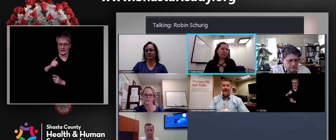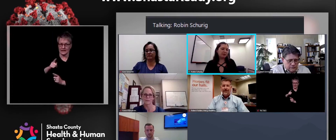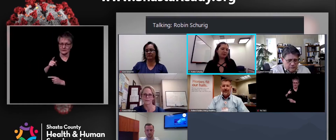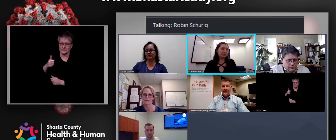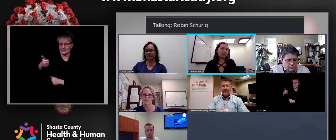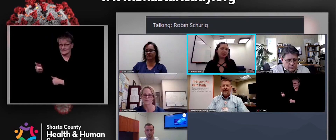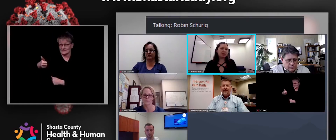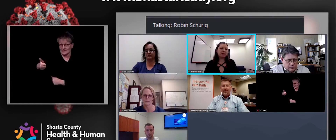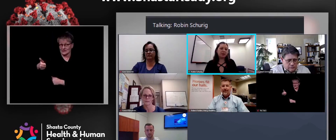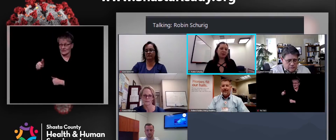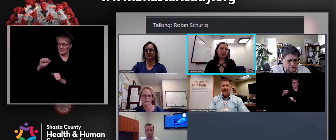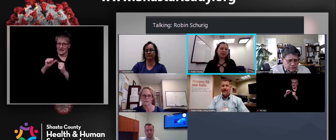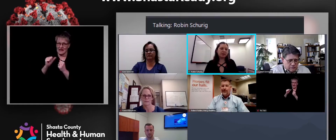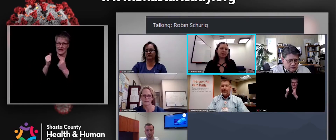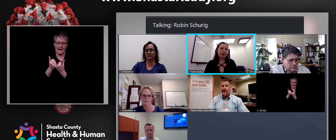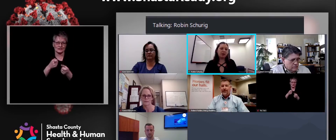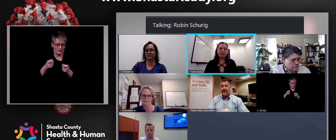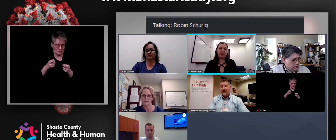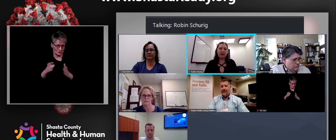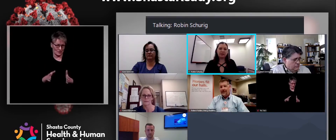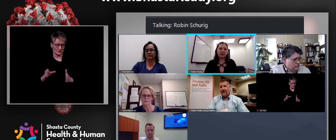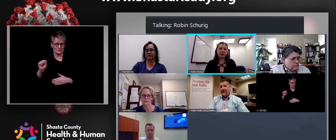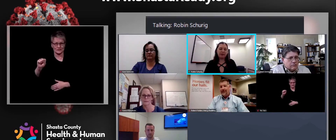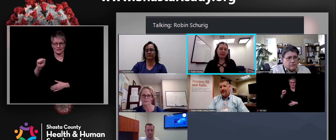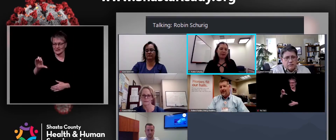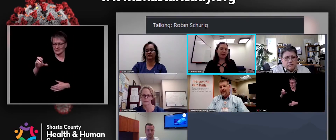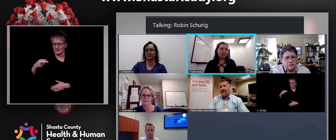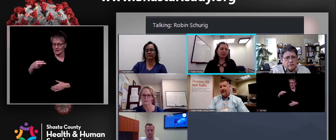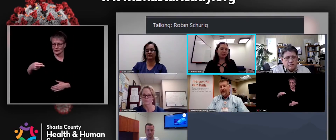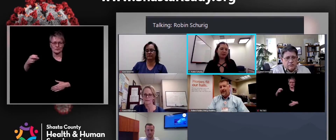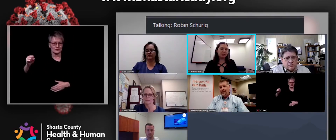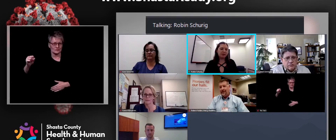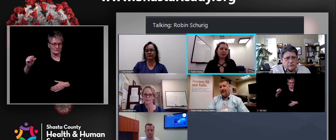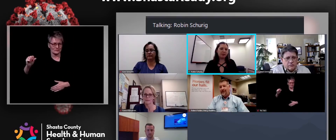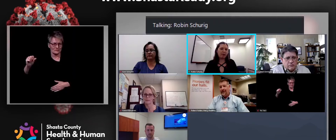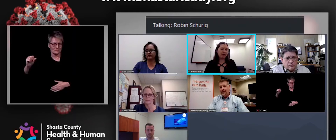and Human Services Agency. So he oversees all of the activities within the agency, including